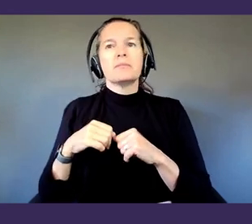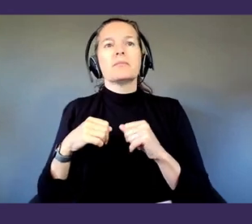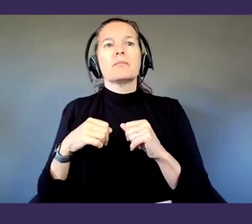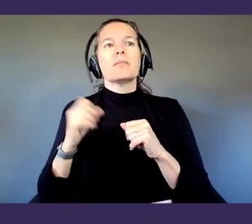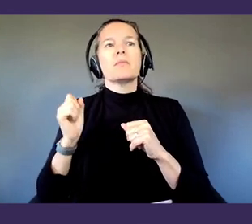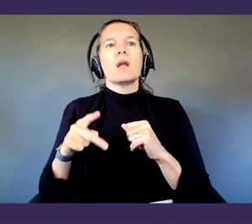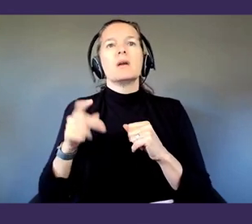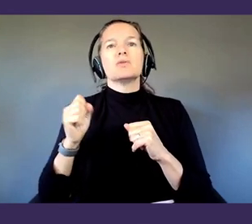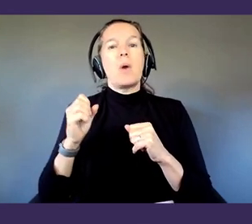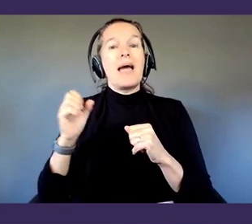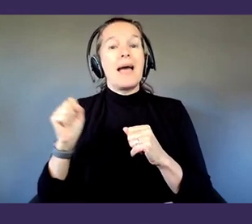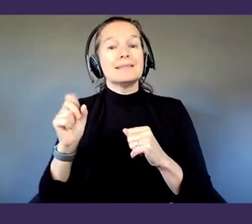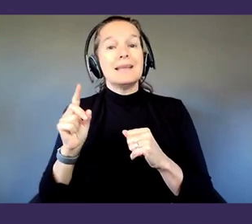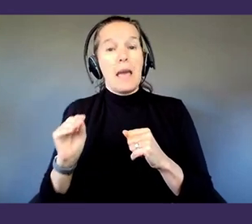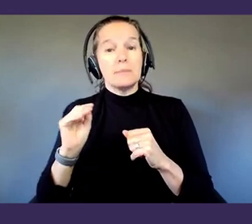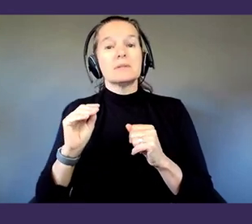And SDM is also mentioned in section 709.2114